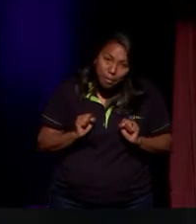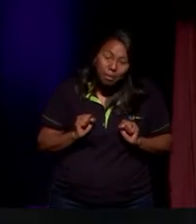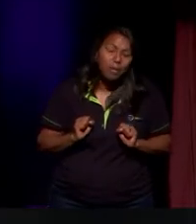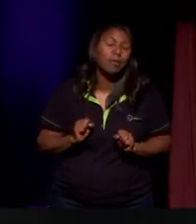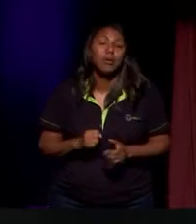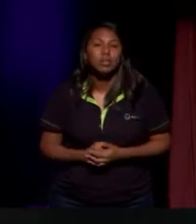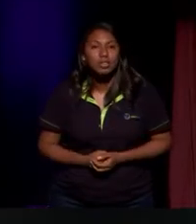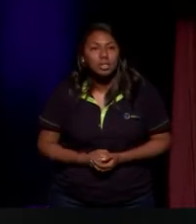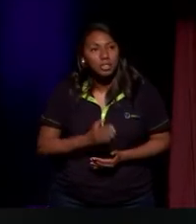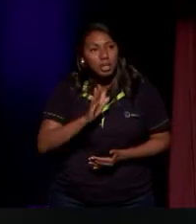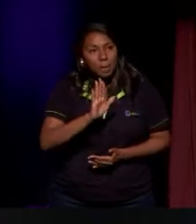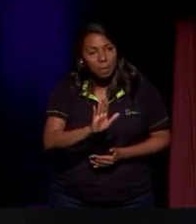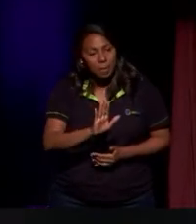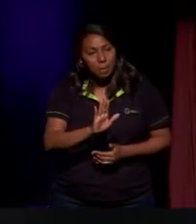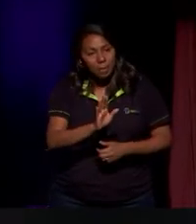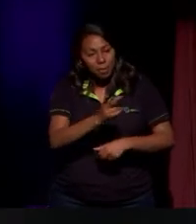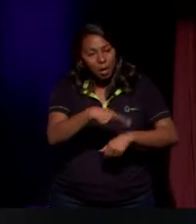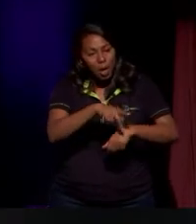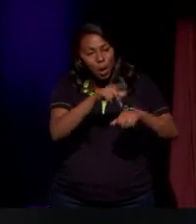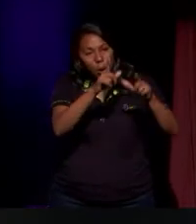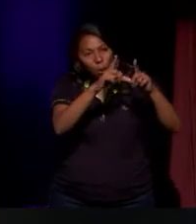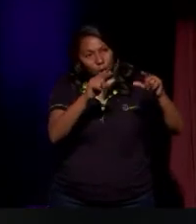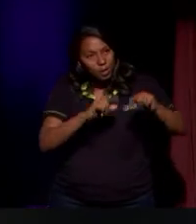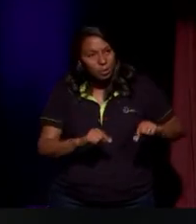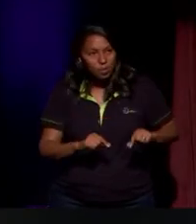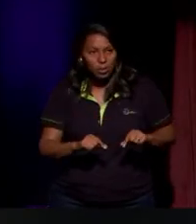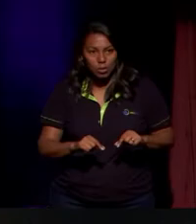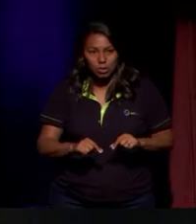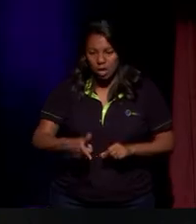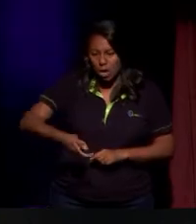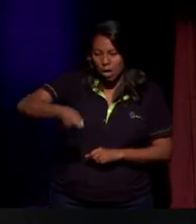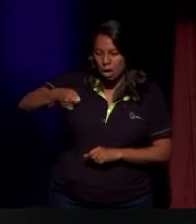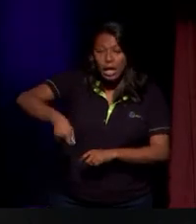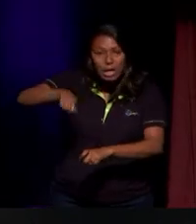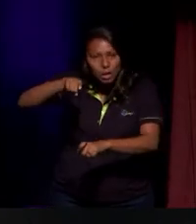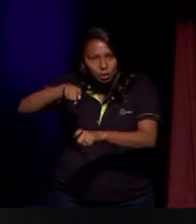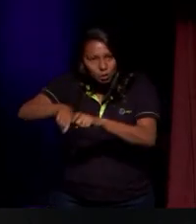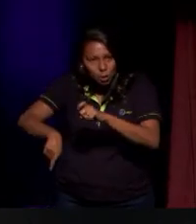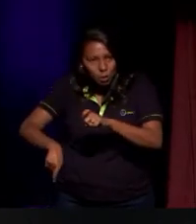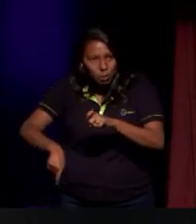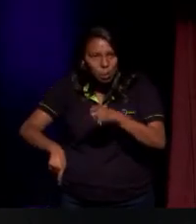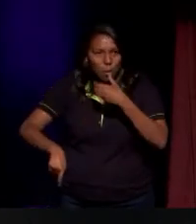already punishes the marital rape, which was not punished,